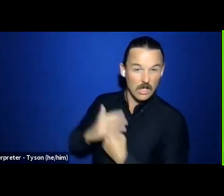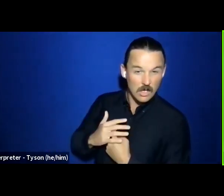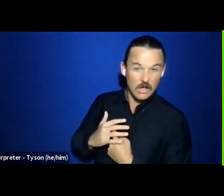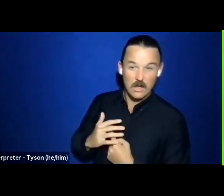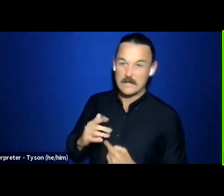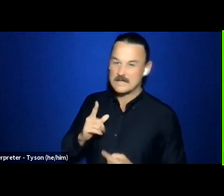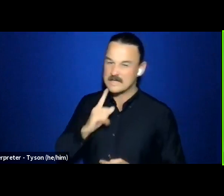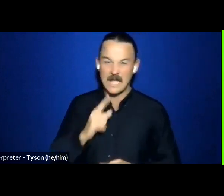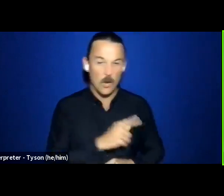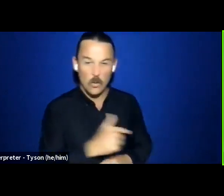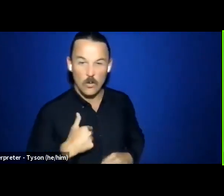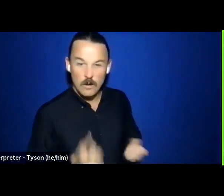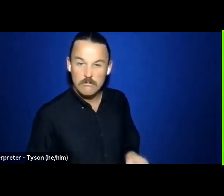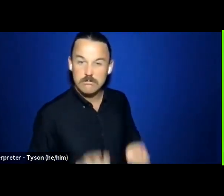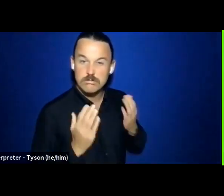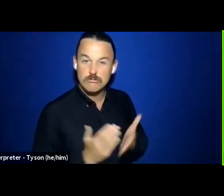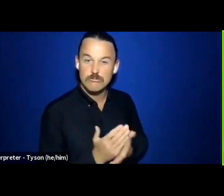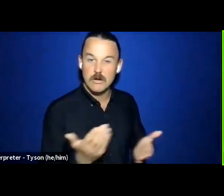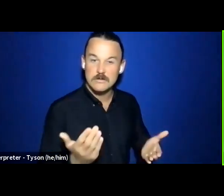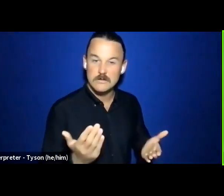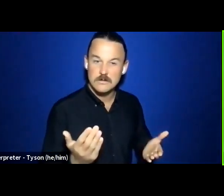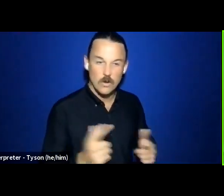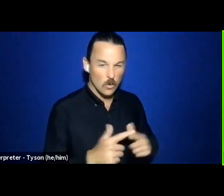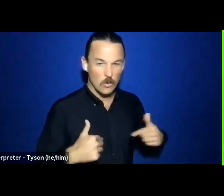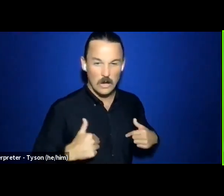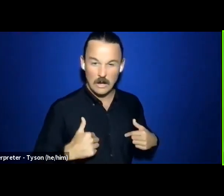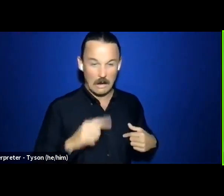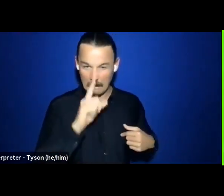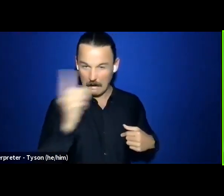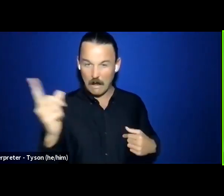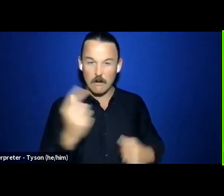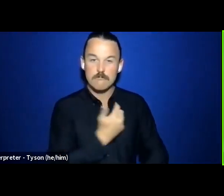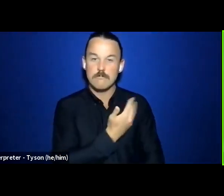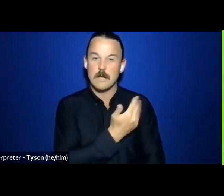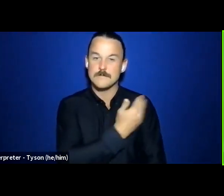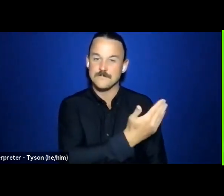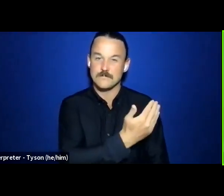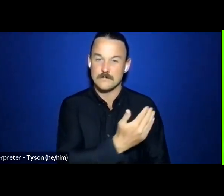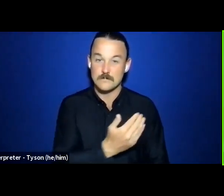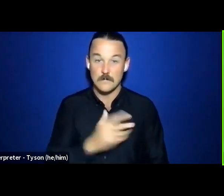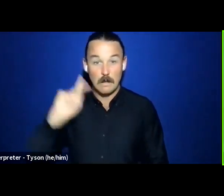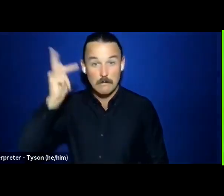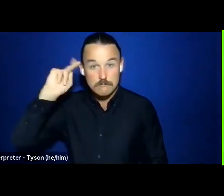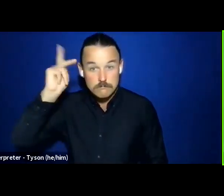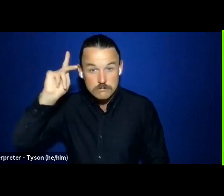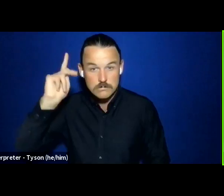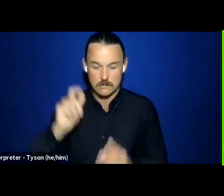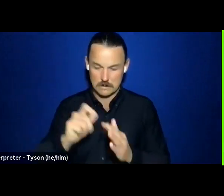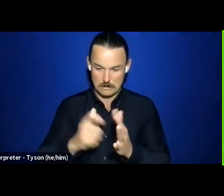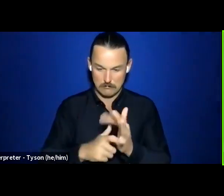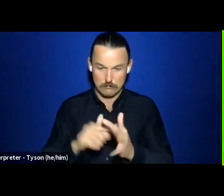e dignity. Right e dignity, right, vibe e dignity, our rights via the press dignity, our rights via the press. Bye. y a parliament via the